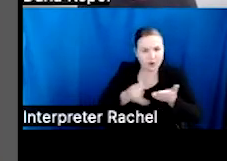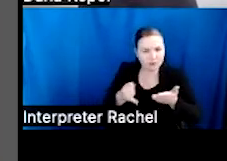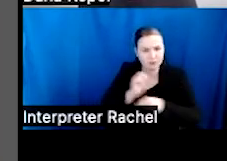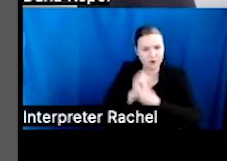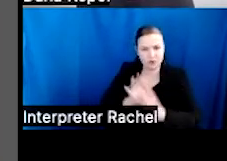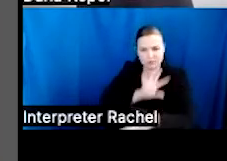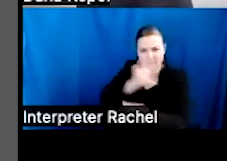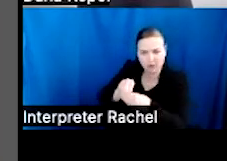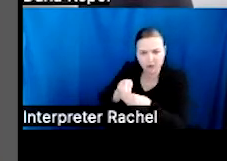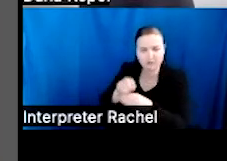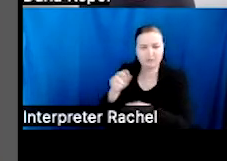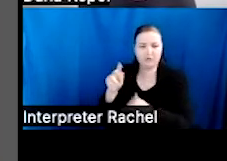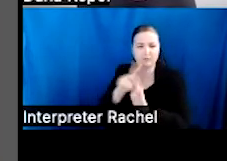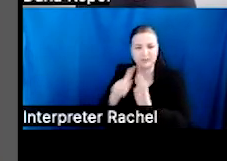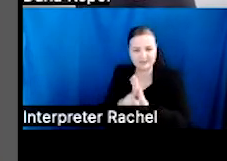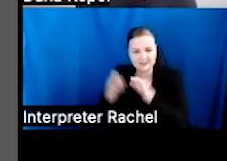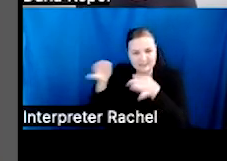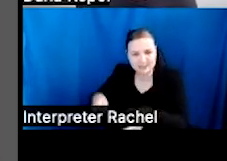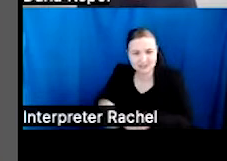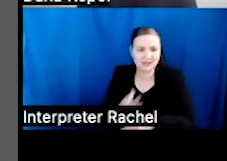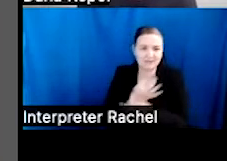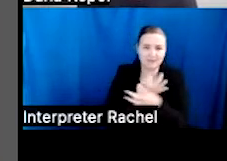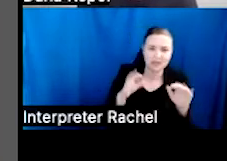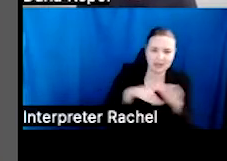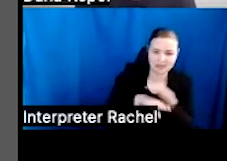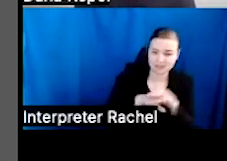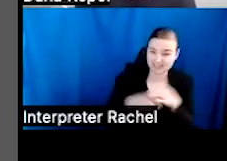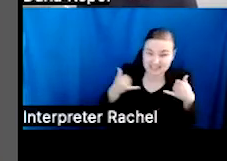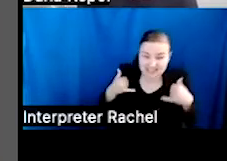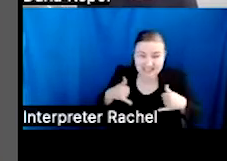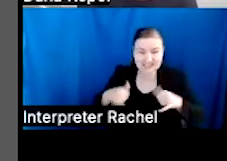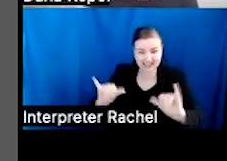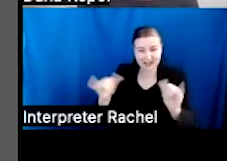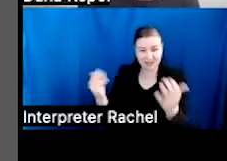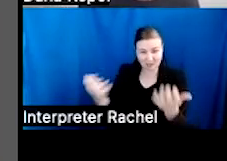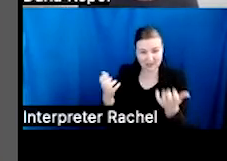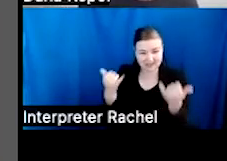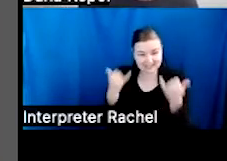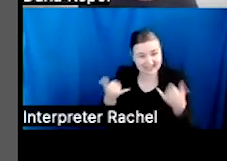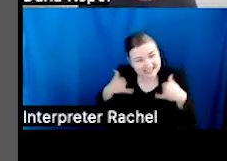and free admission, for all are still relevant today, and that some even feel far beyond what